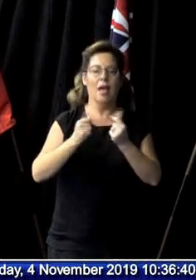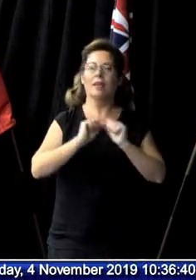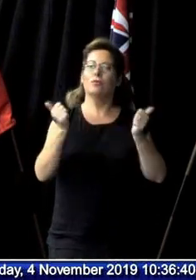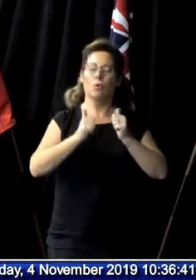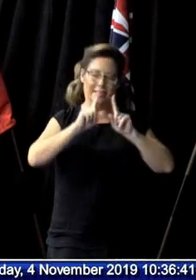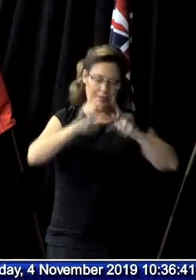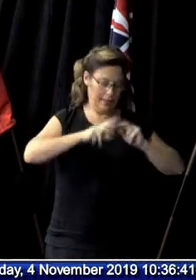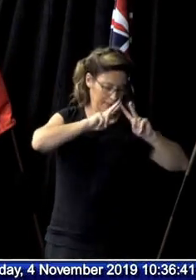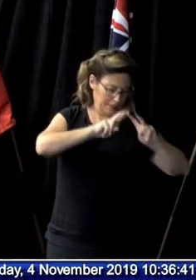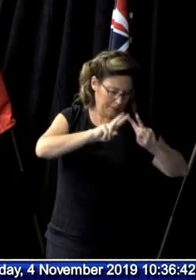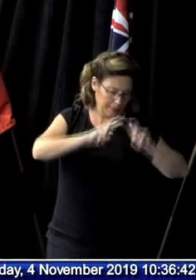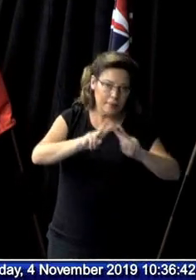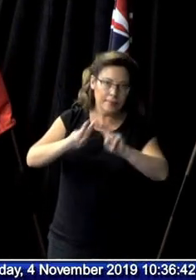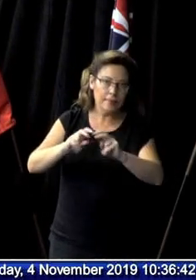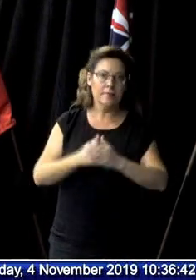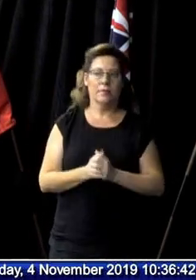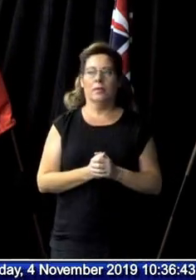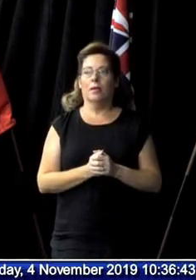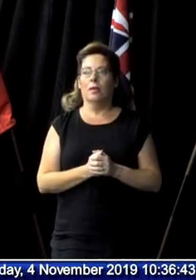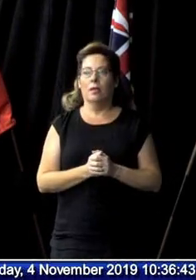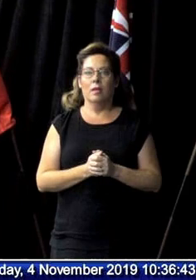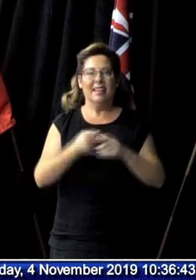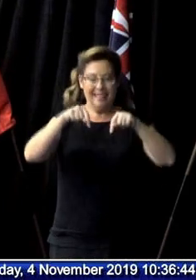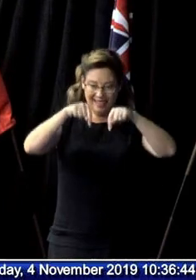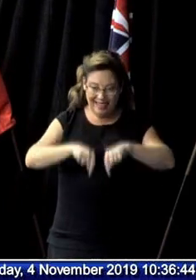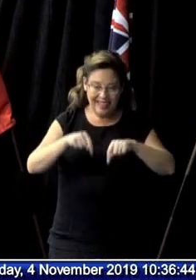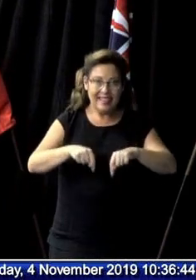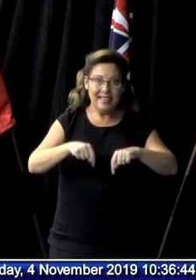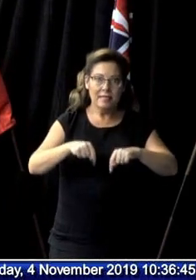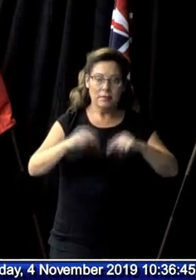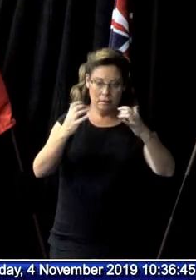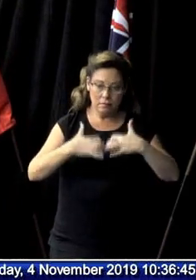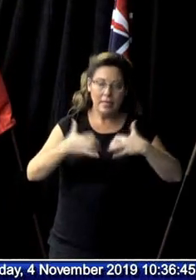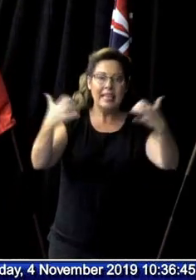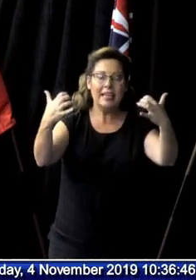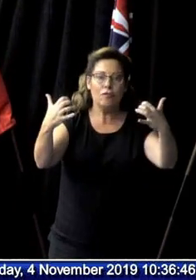We will be holding hearings not only this year, of course, but in 2020 addressing